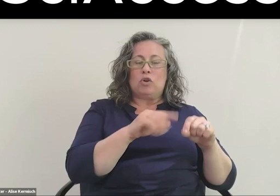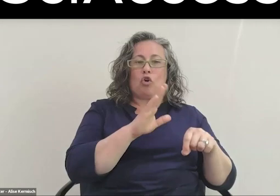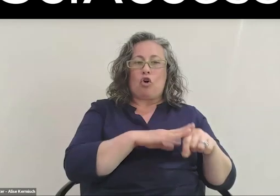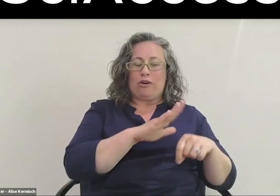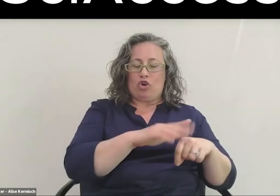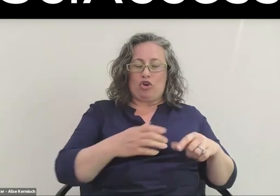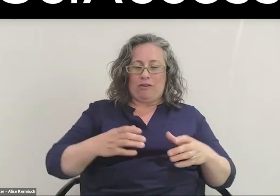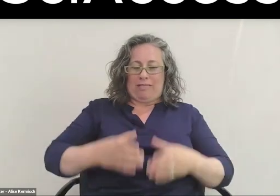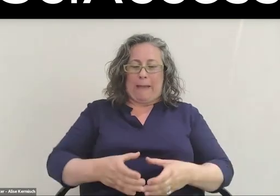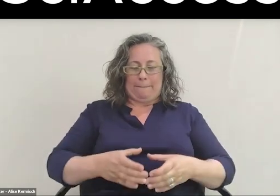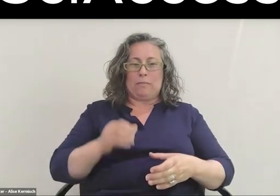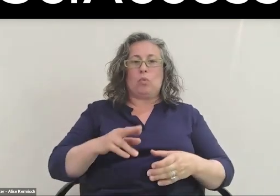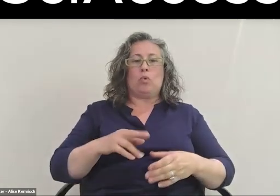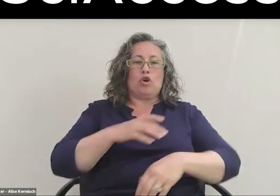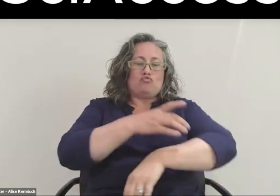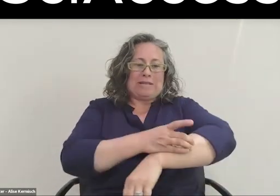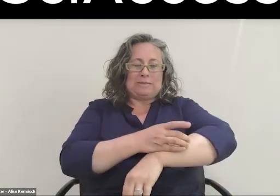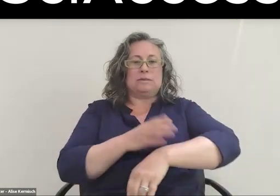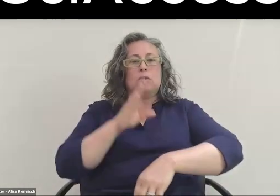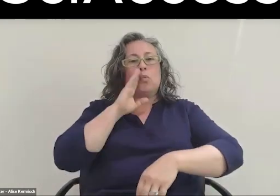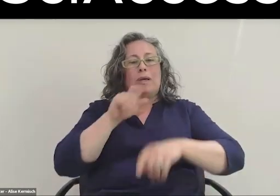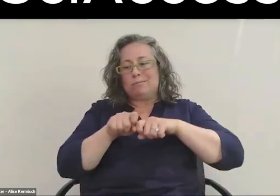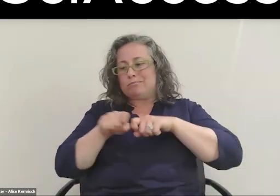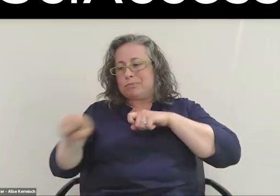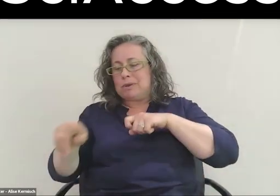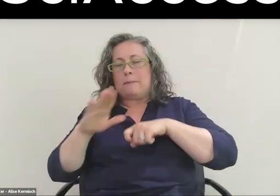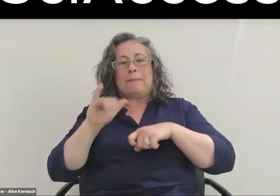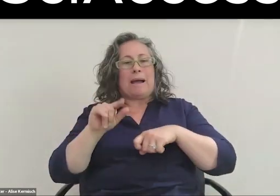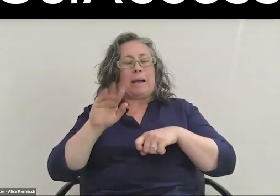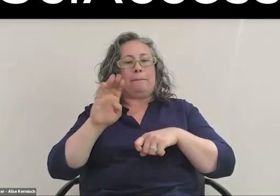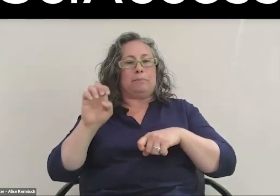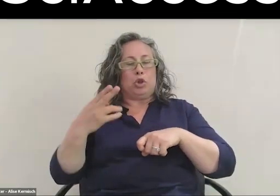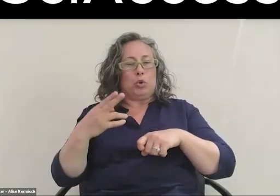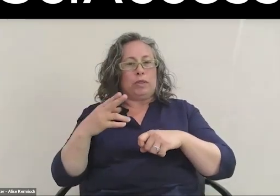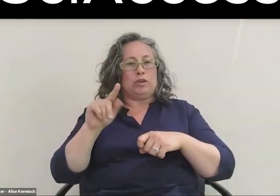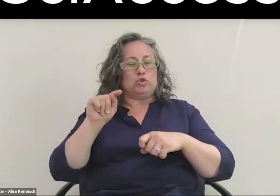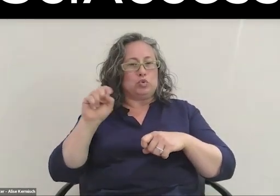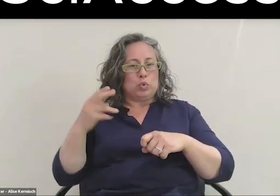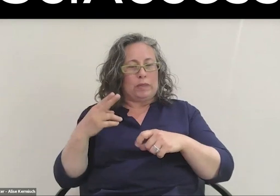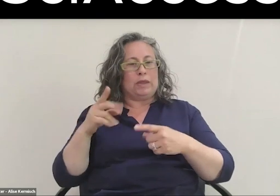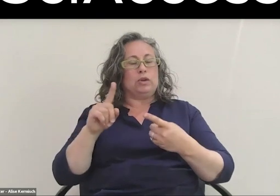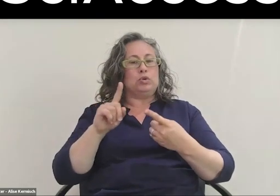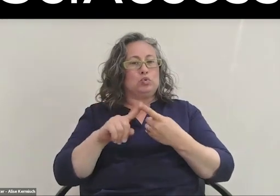or on her wrist, and it sends by Bluetooth audio to the speaker, which could be on the dog,